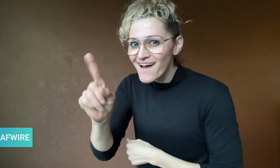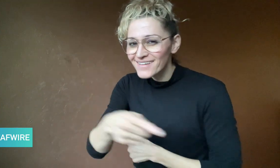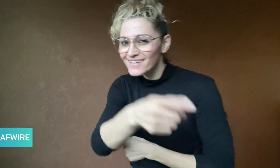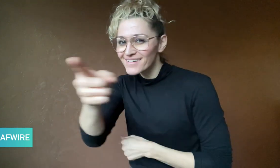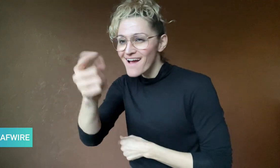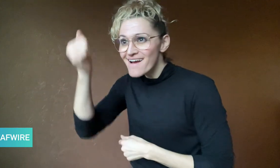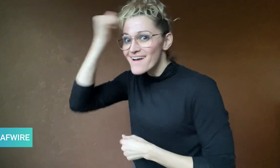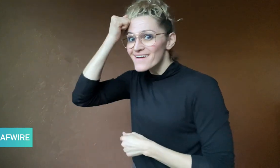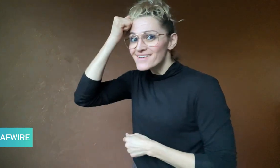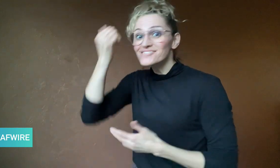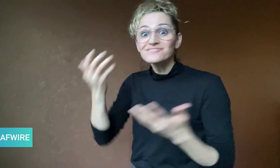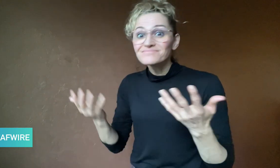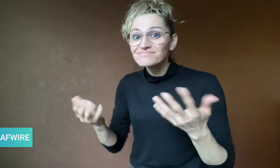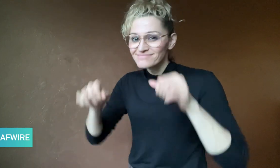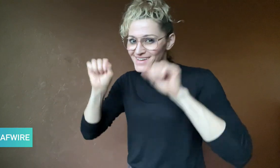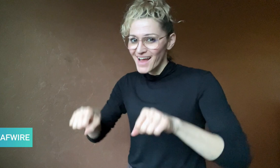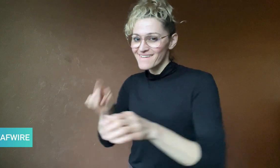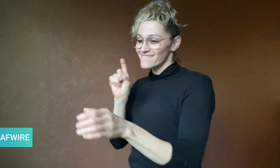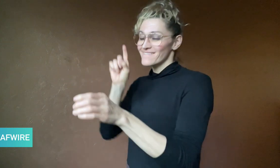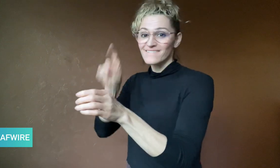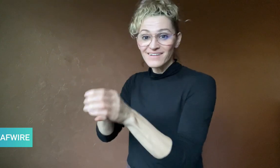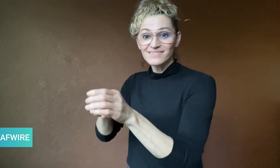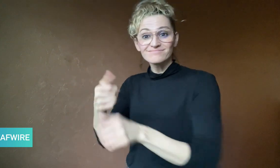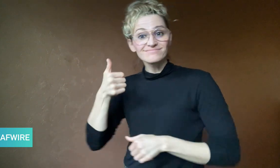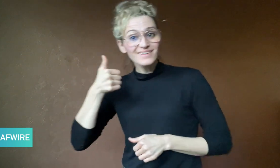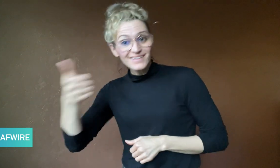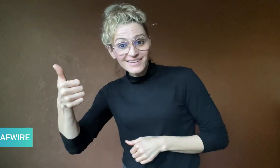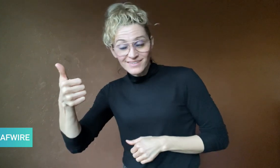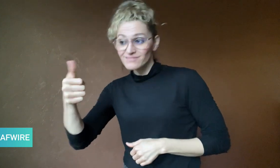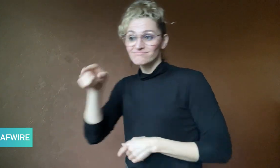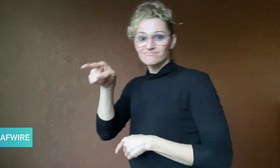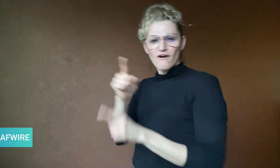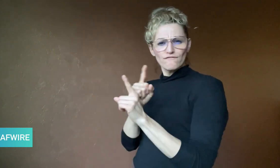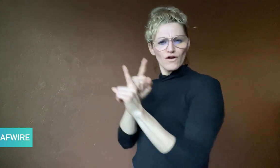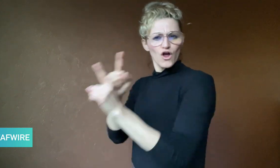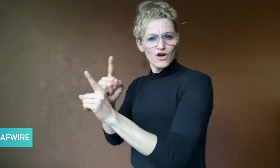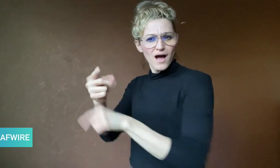Don’t forget to subscribe, like, and follow